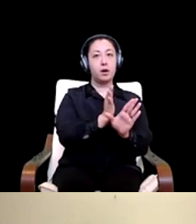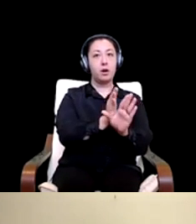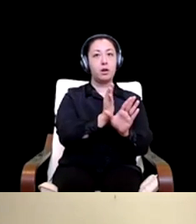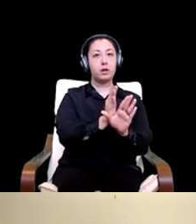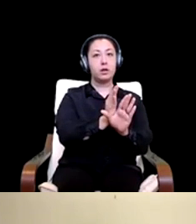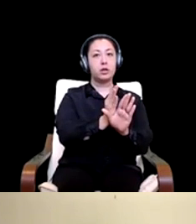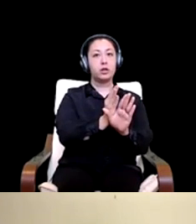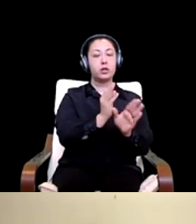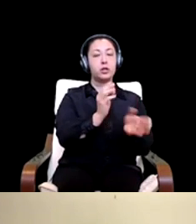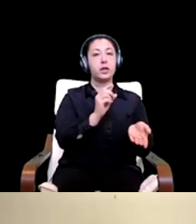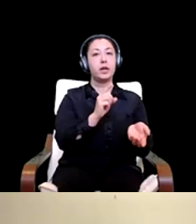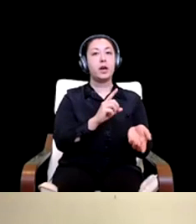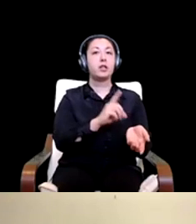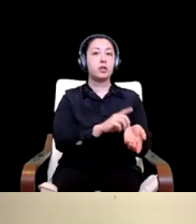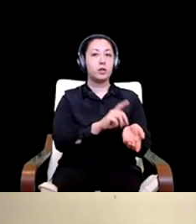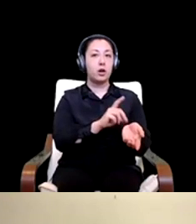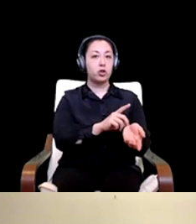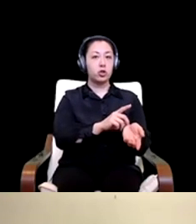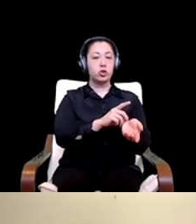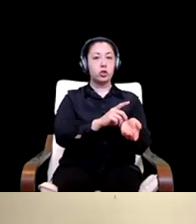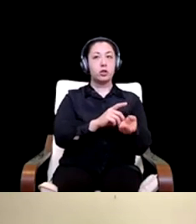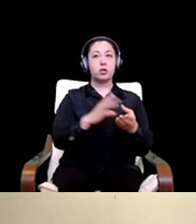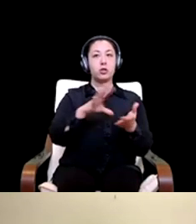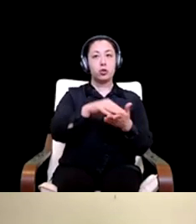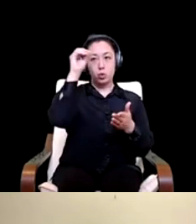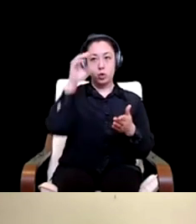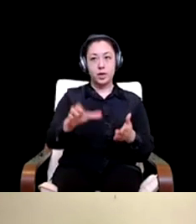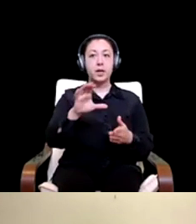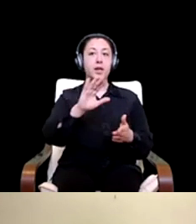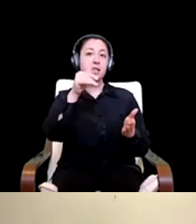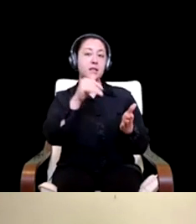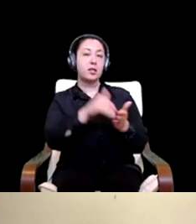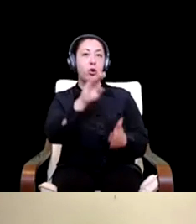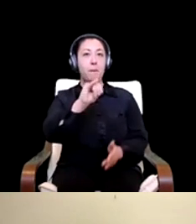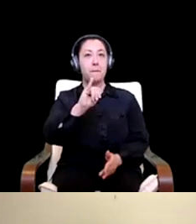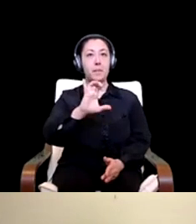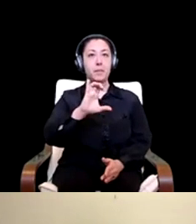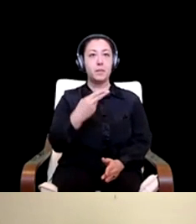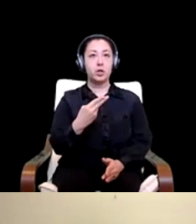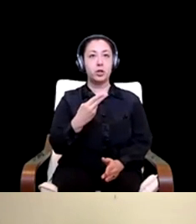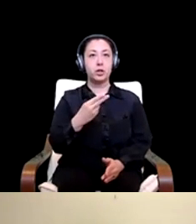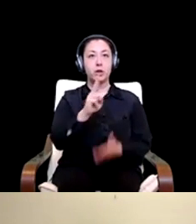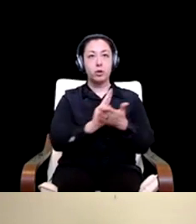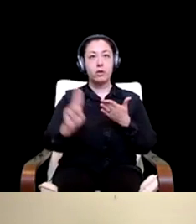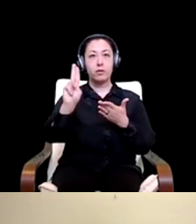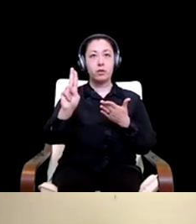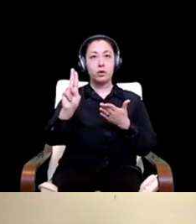at Central Michigan University is been a member of the CHARGE syndrome research lab since